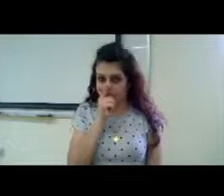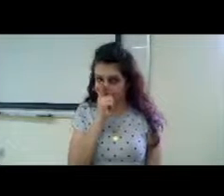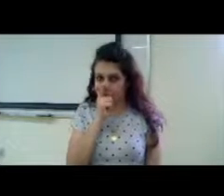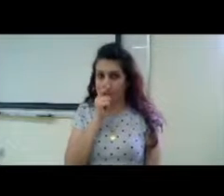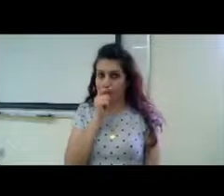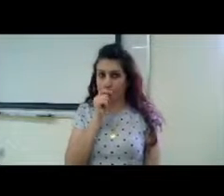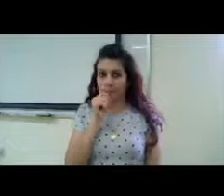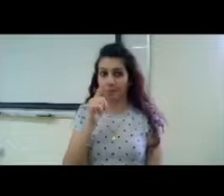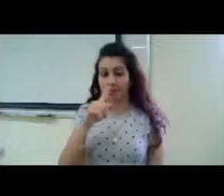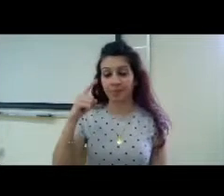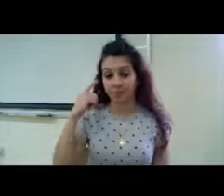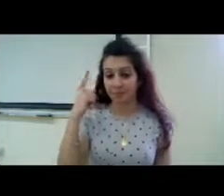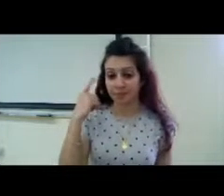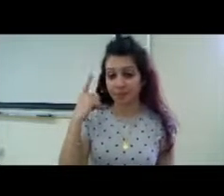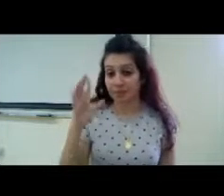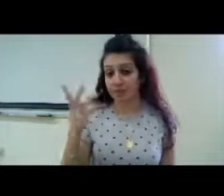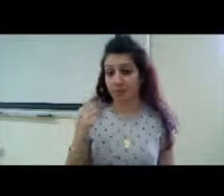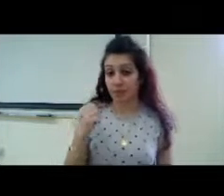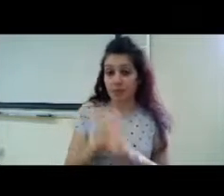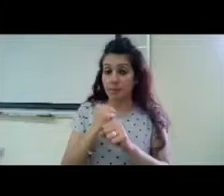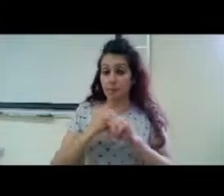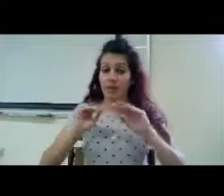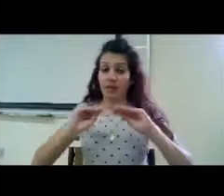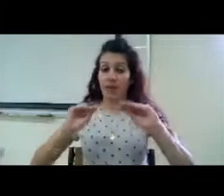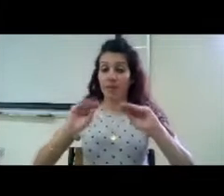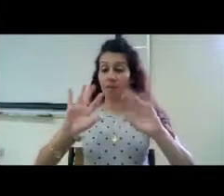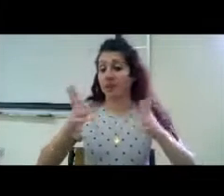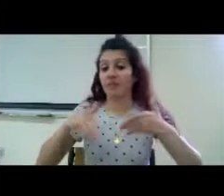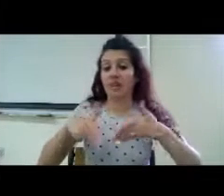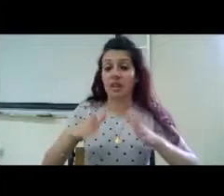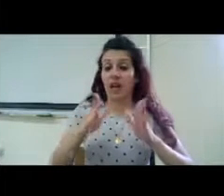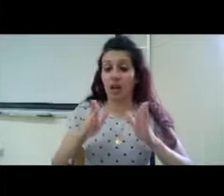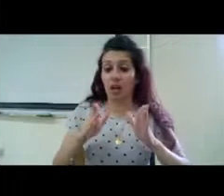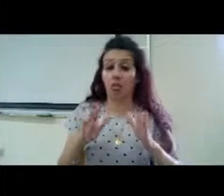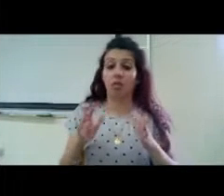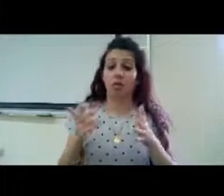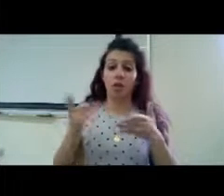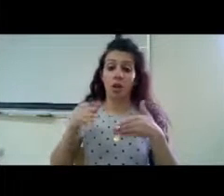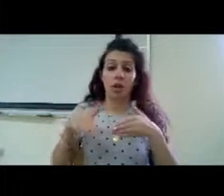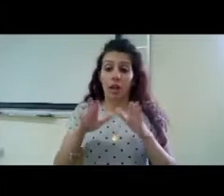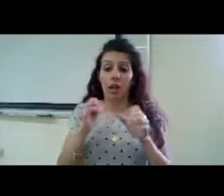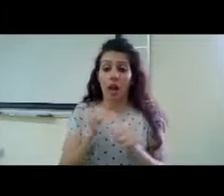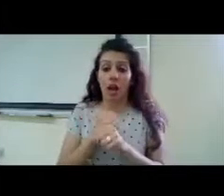to the situation so this has helped to guide our partners and guide our